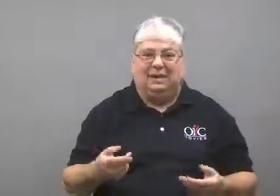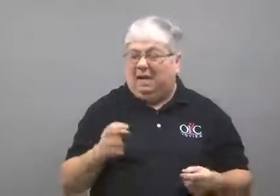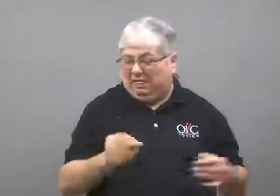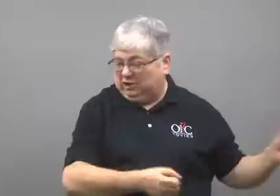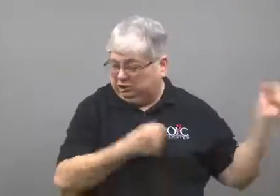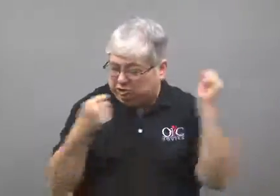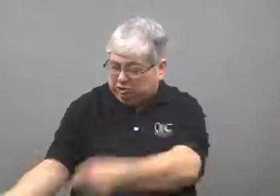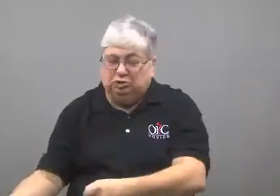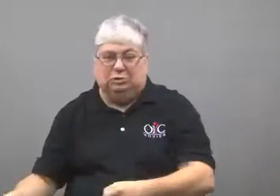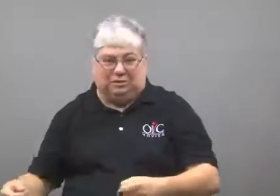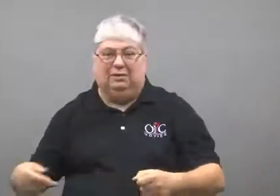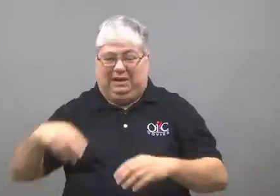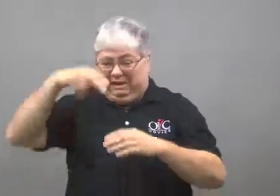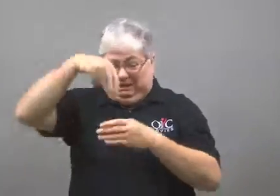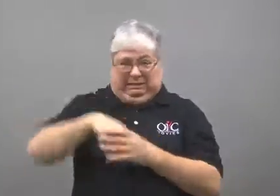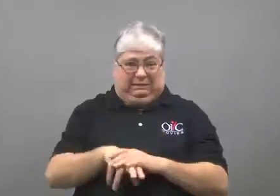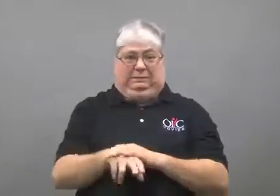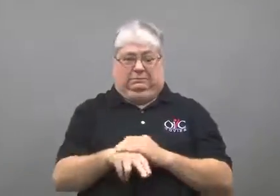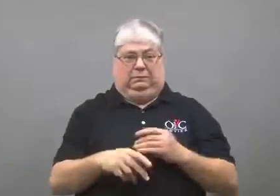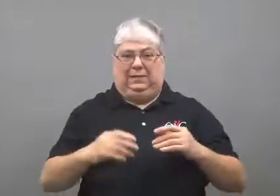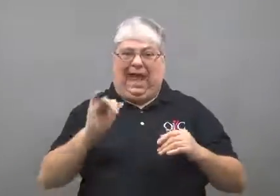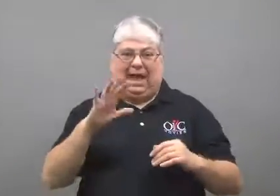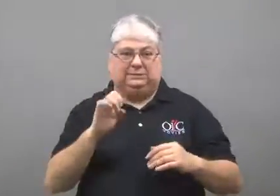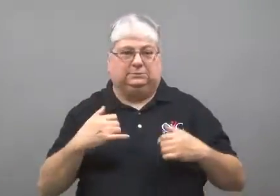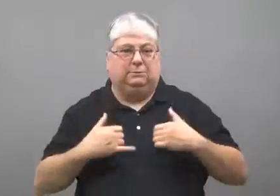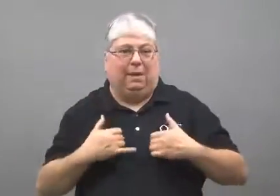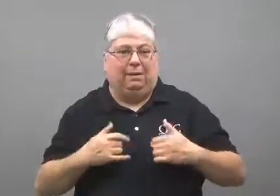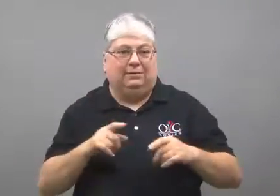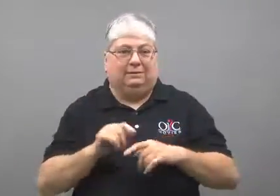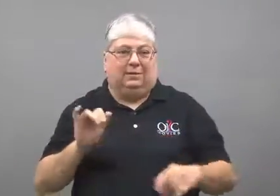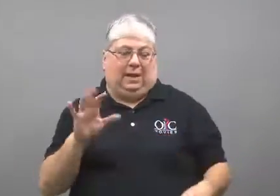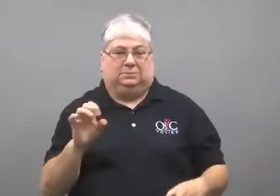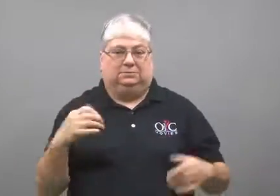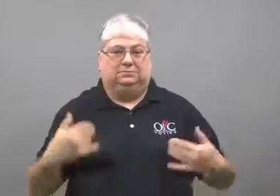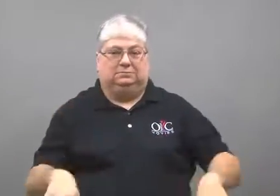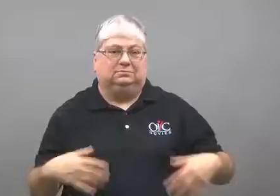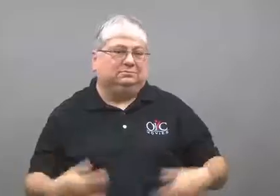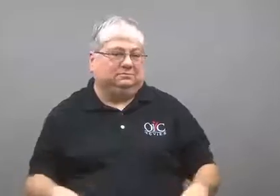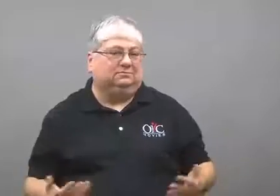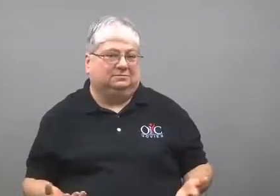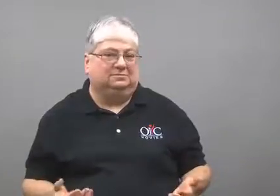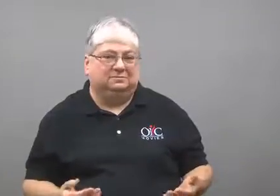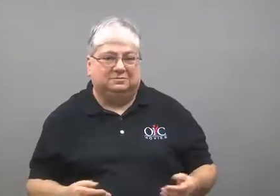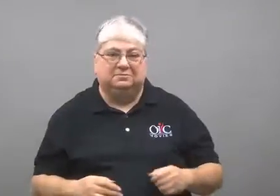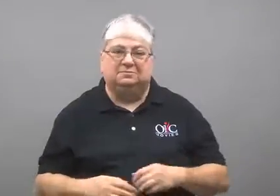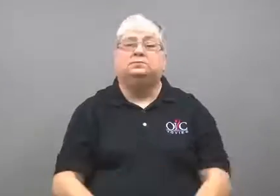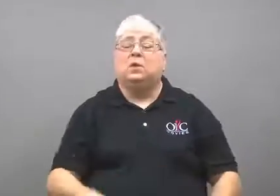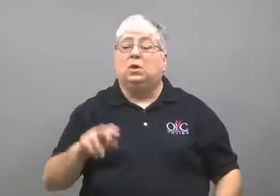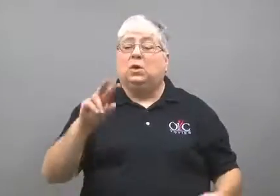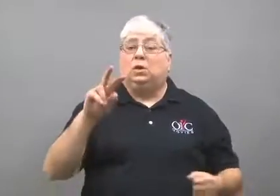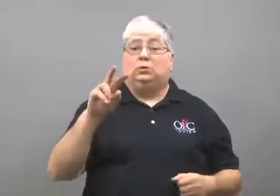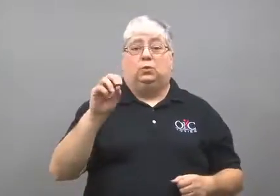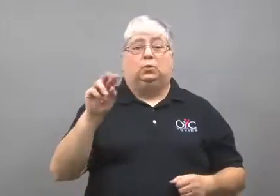They were submerged in ice baths.